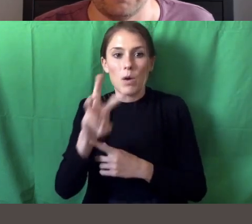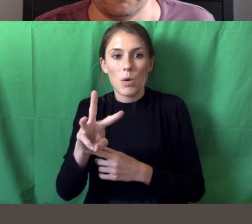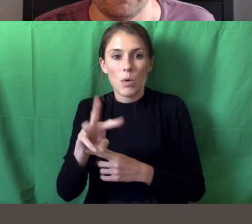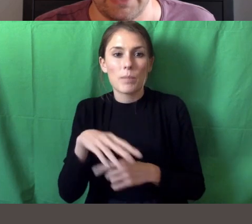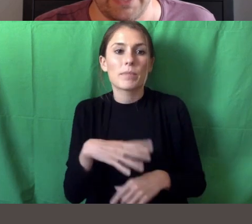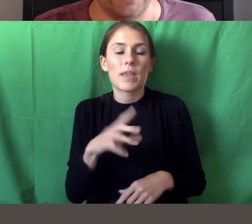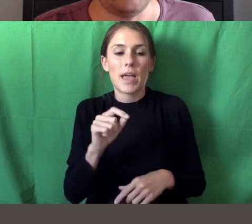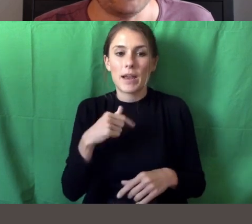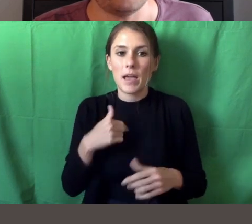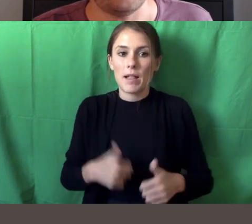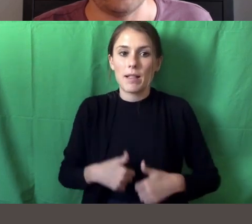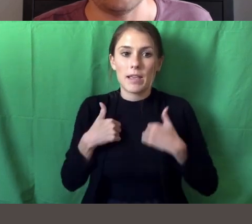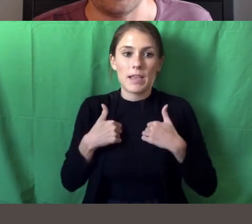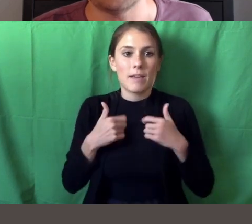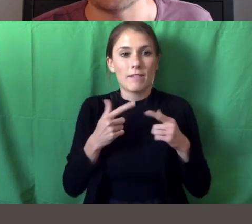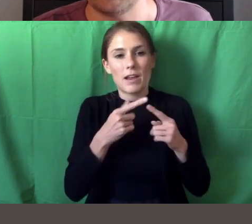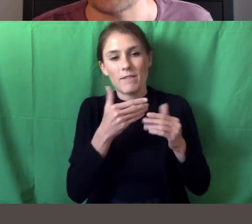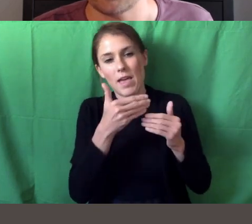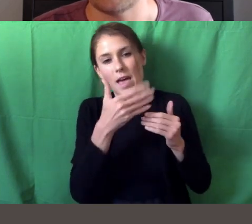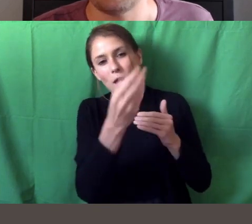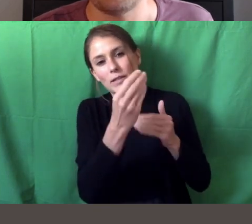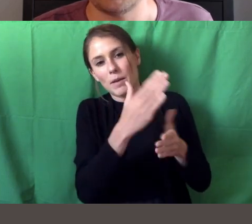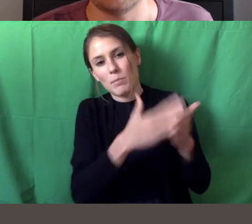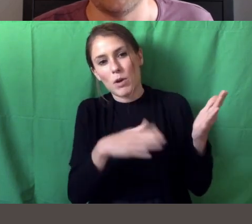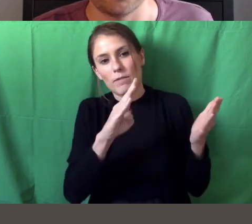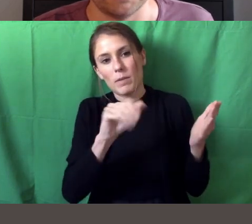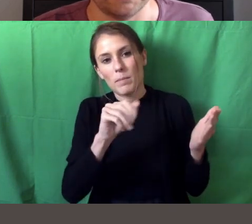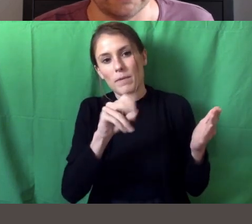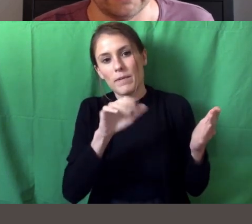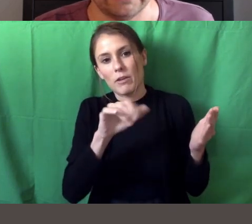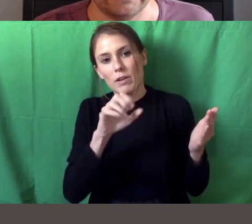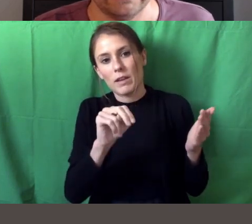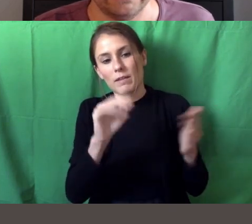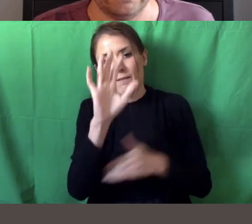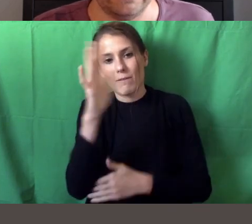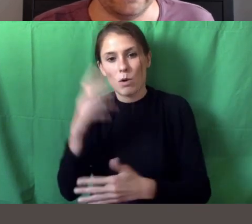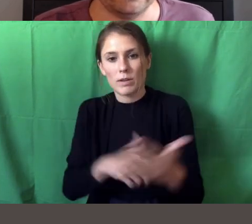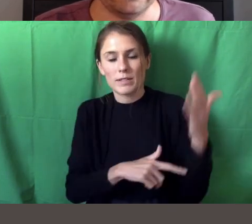a fellow of the Python Software Foundation and I live at the outer reach of the Bavarian